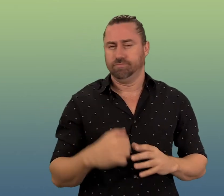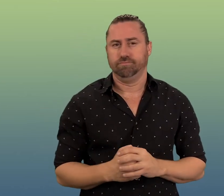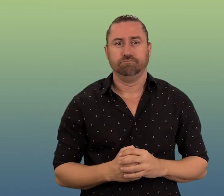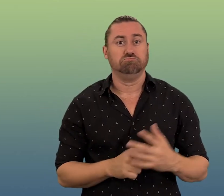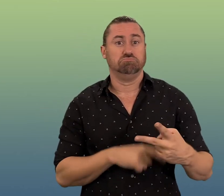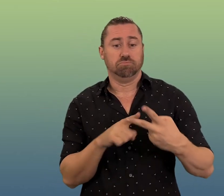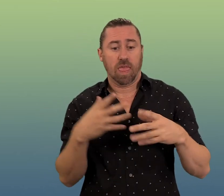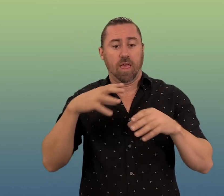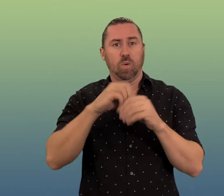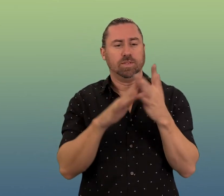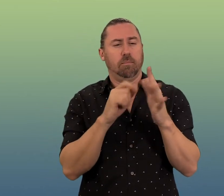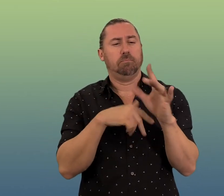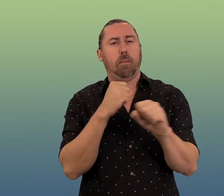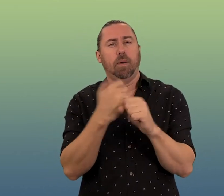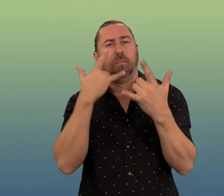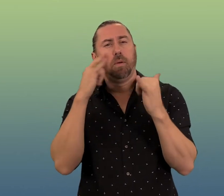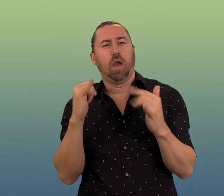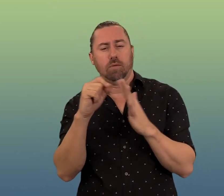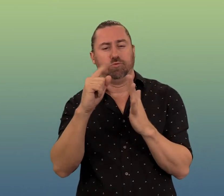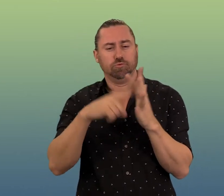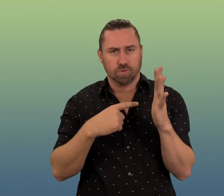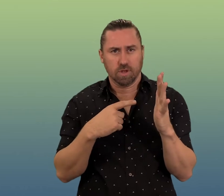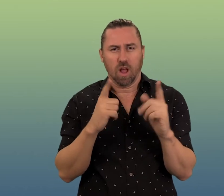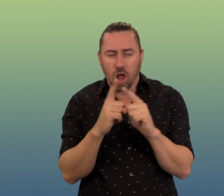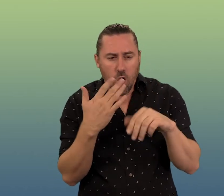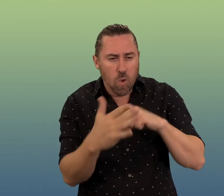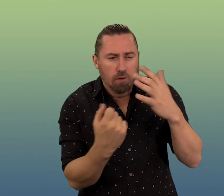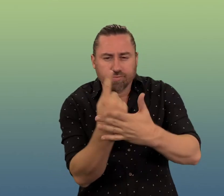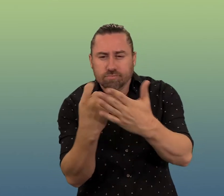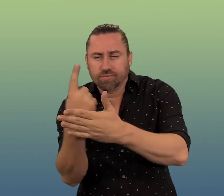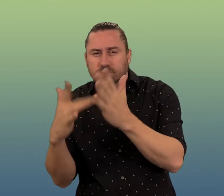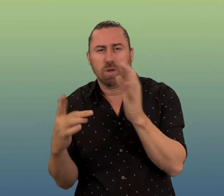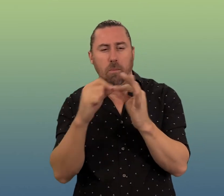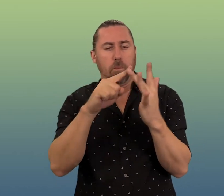Inclusive mapping pilot project, trialled emerging technologies,